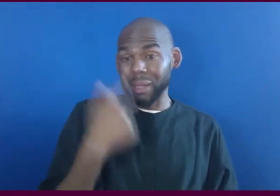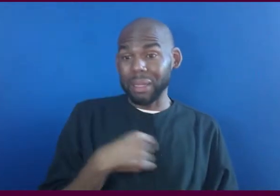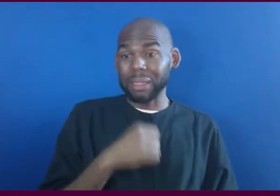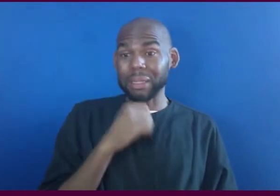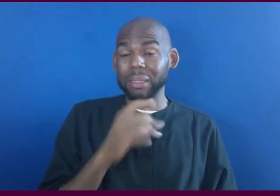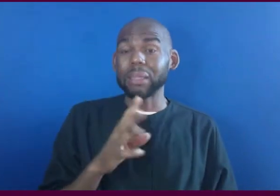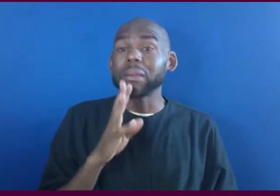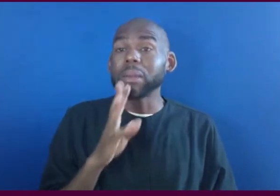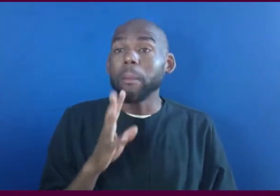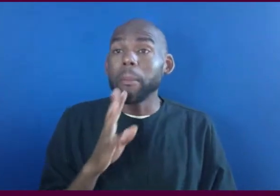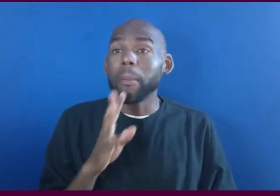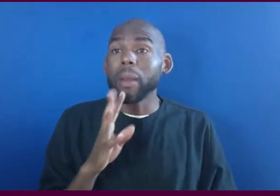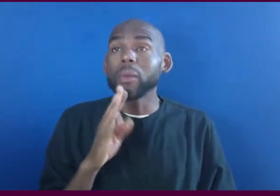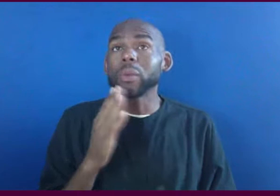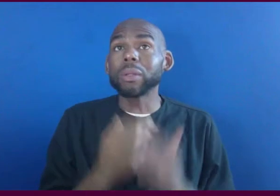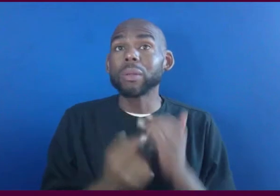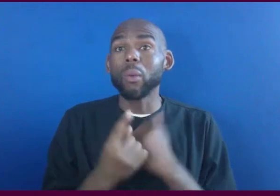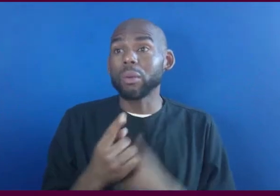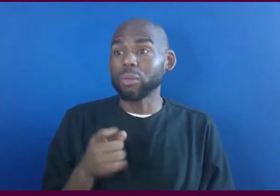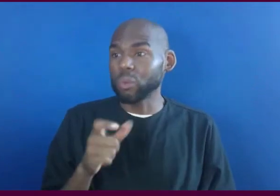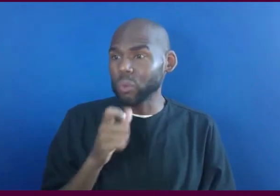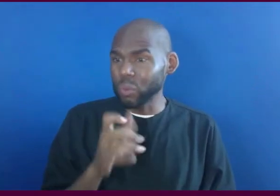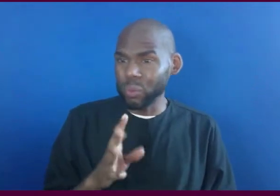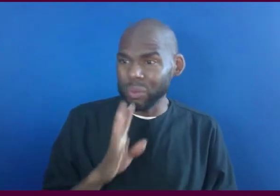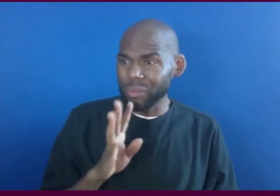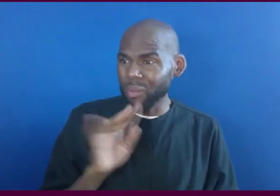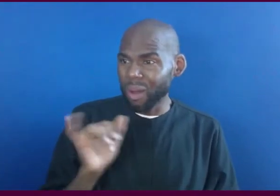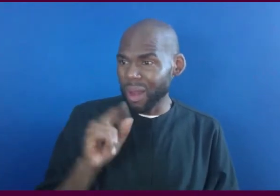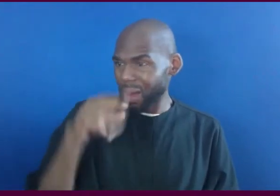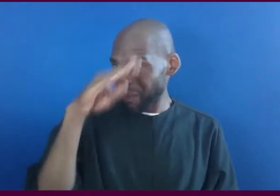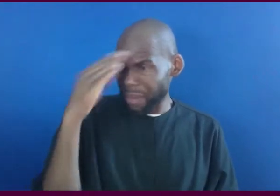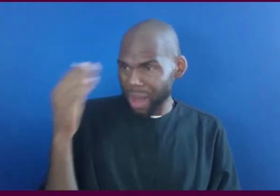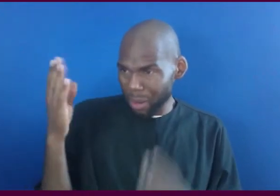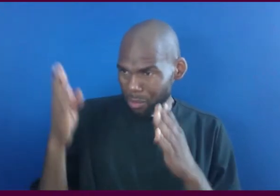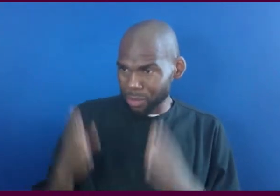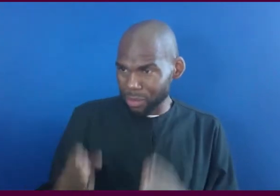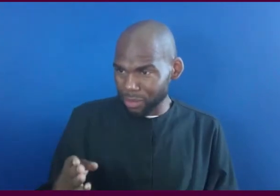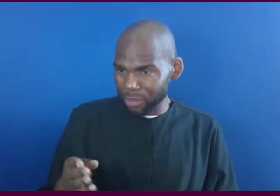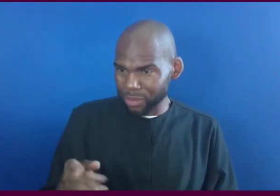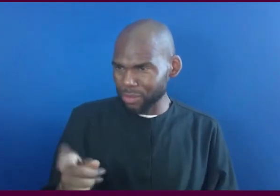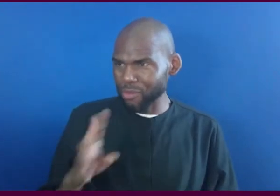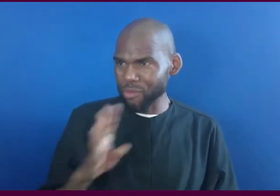Once, someone actually told me "You don't really speak like a black person.